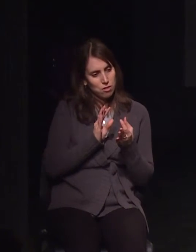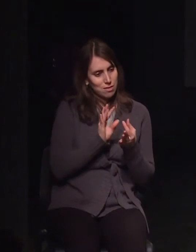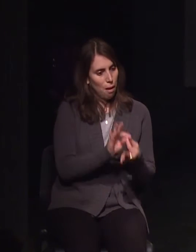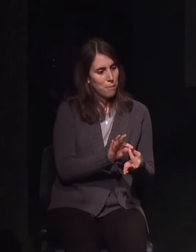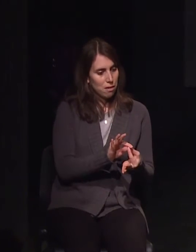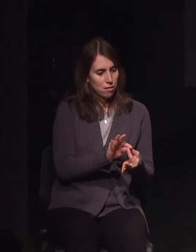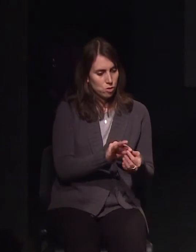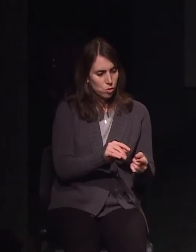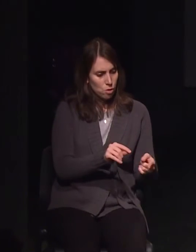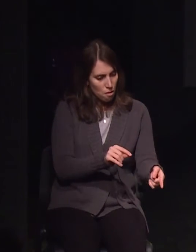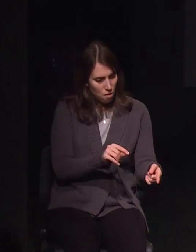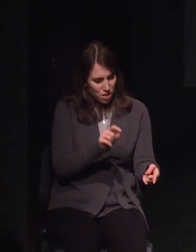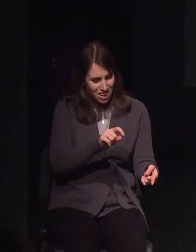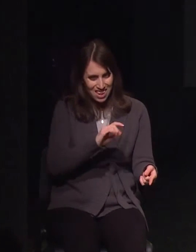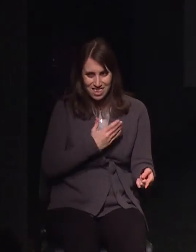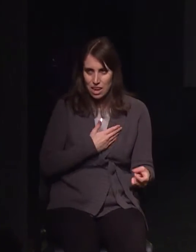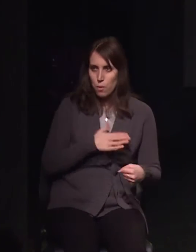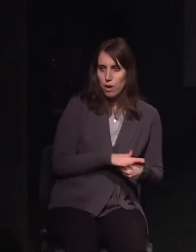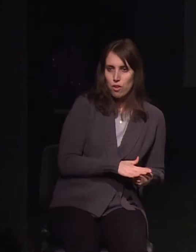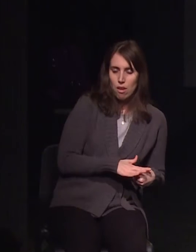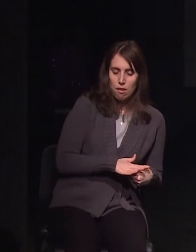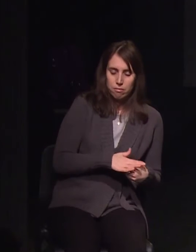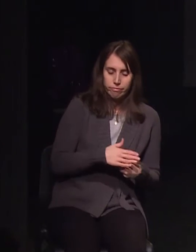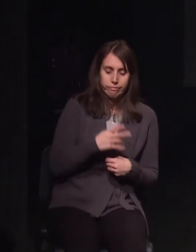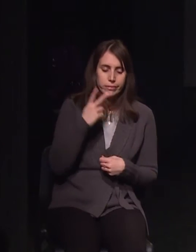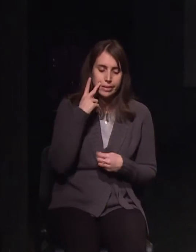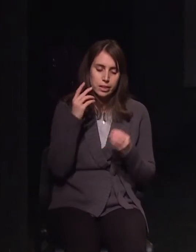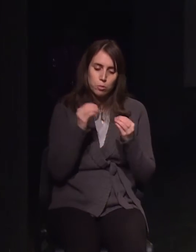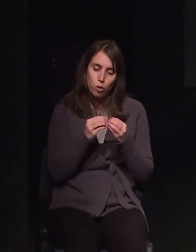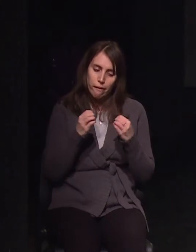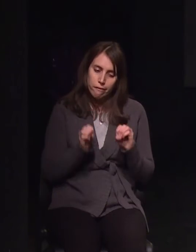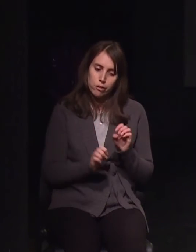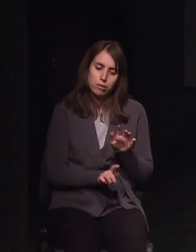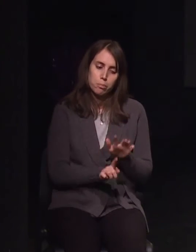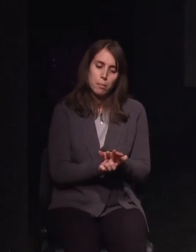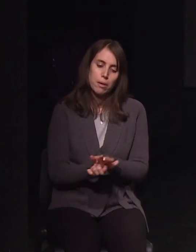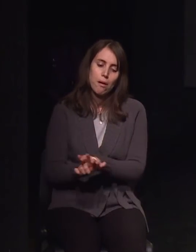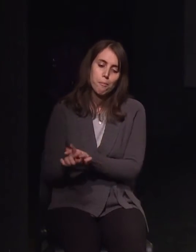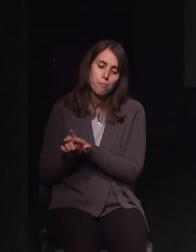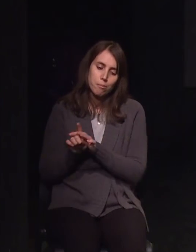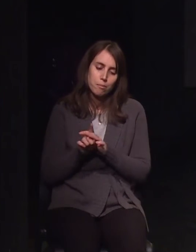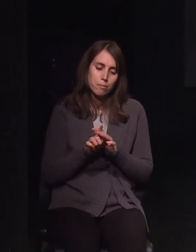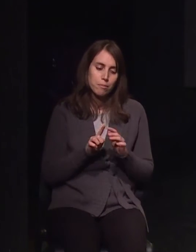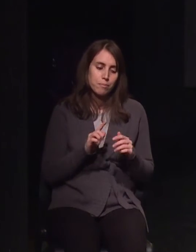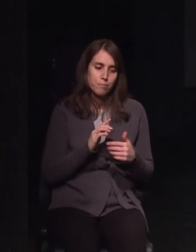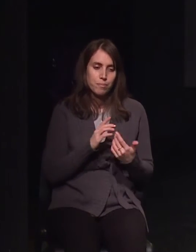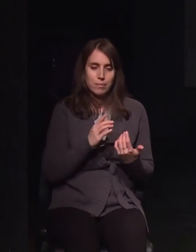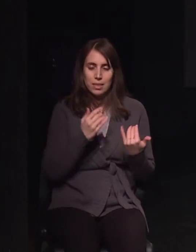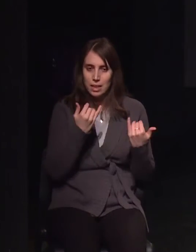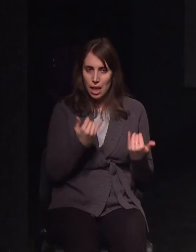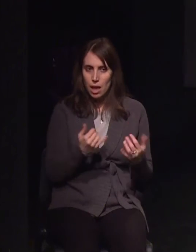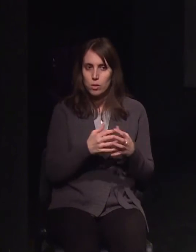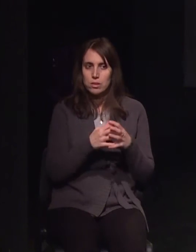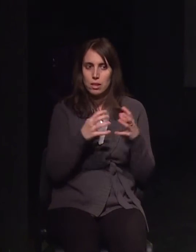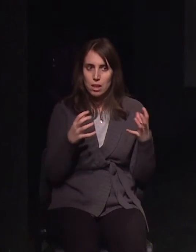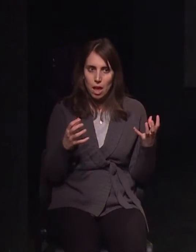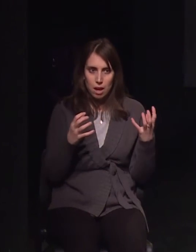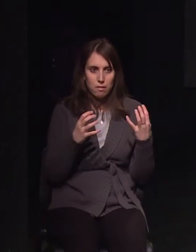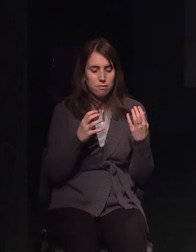I do see more efforts popping up in our world as a lot of inspired programs in Detroit,